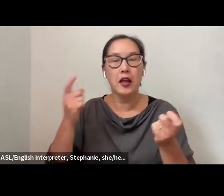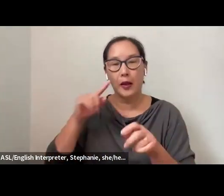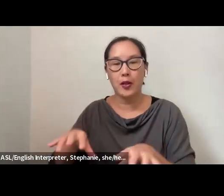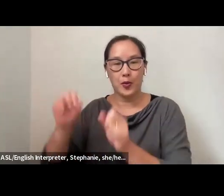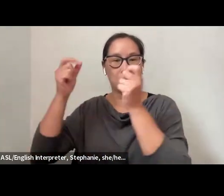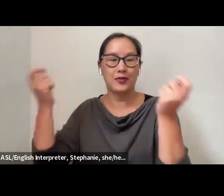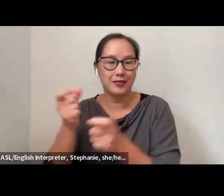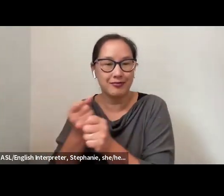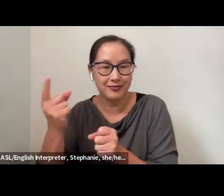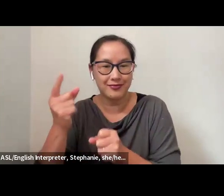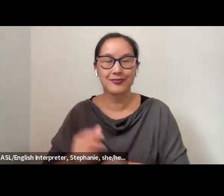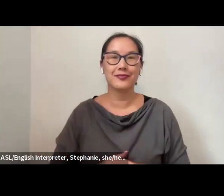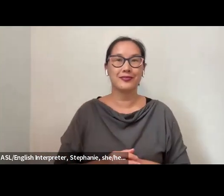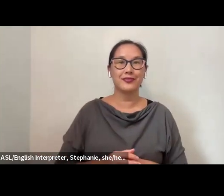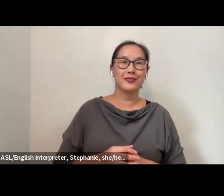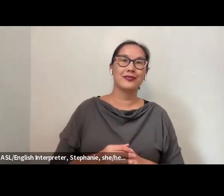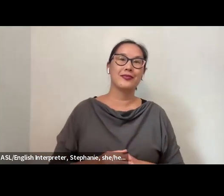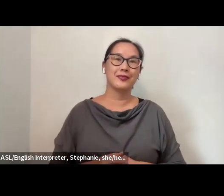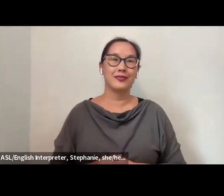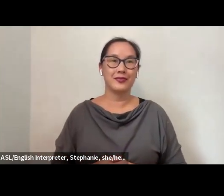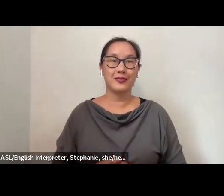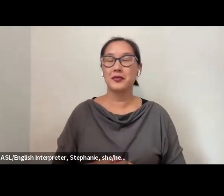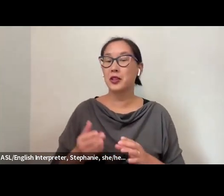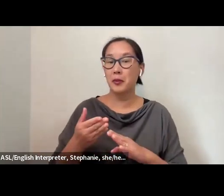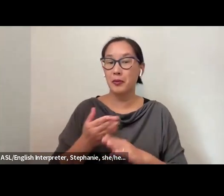So before we get going, I'd like to review a few access notes.